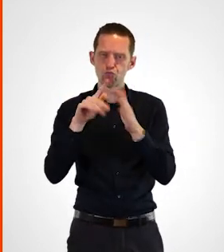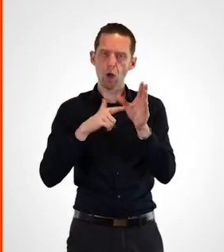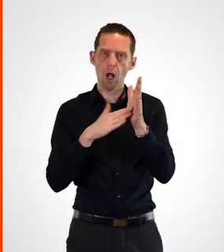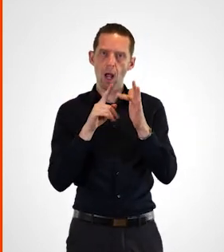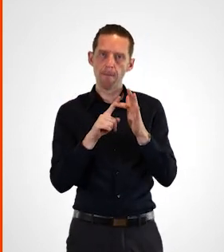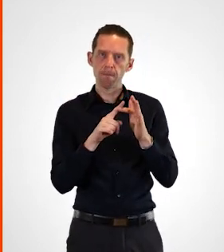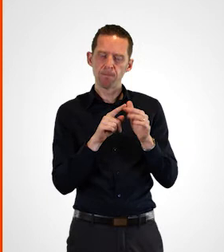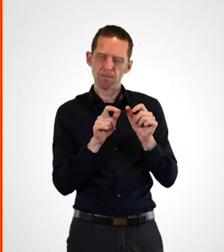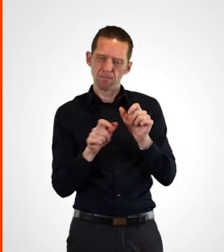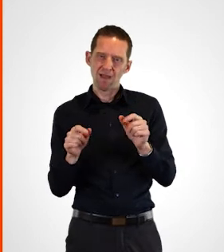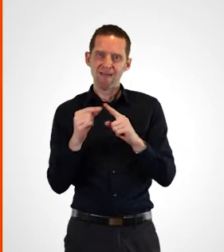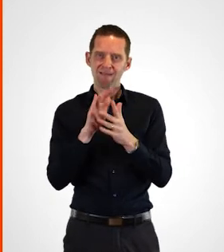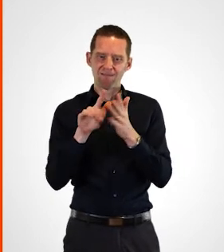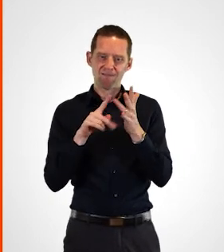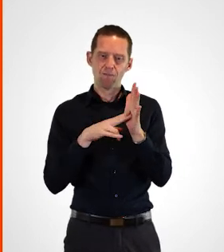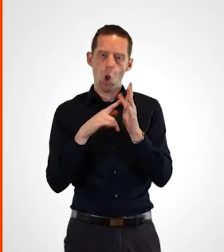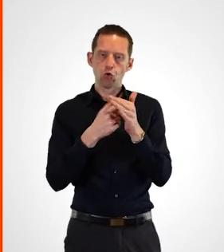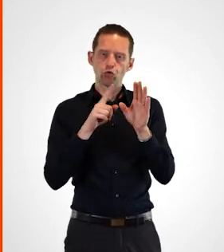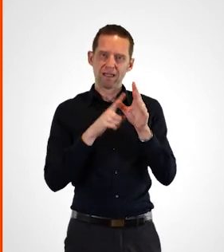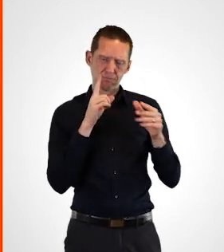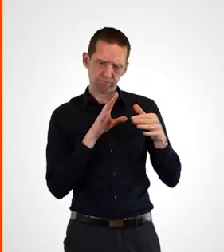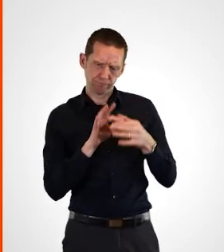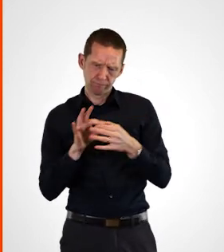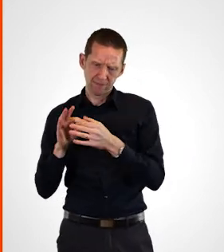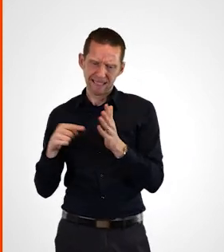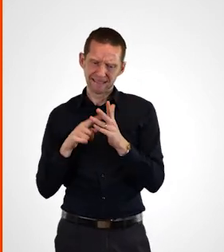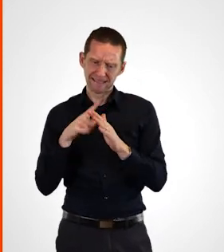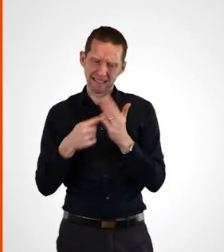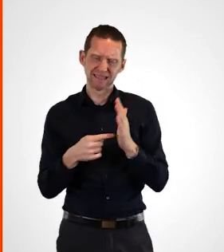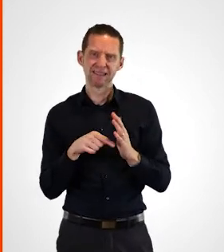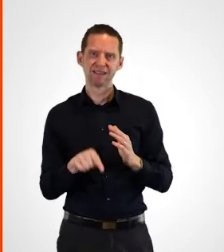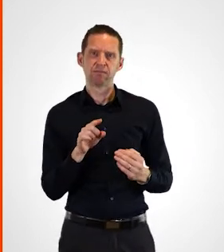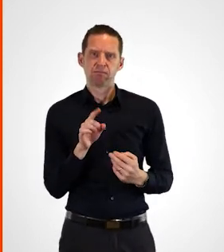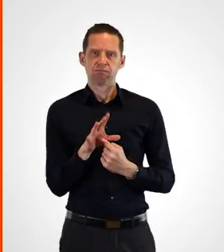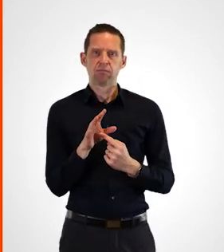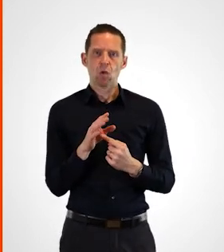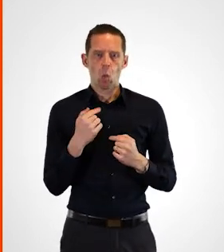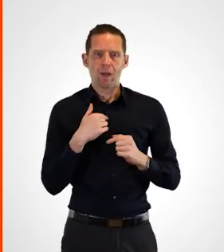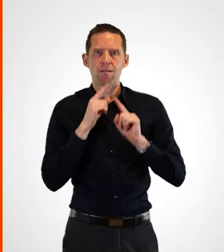that are more closely associated with the text begin to come into play as we begin formal instruction.